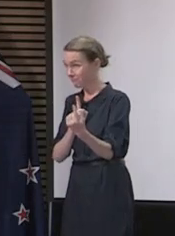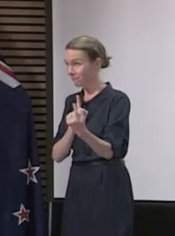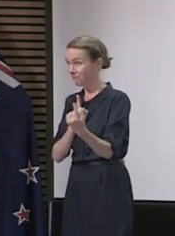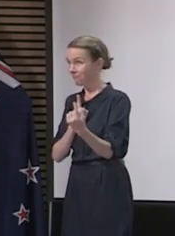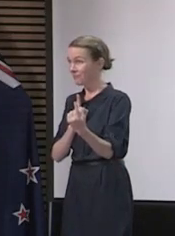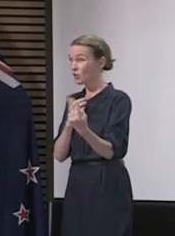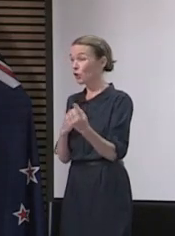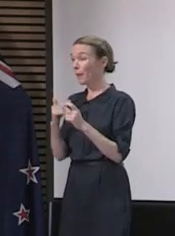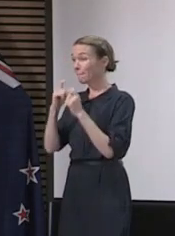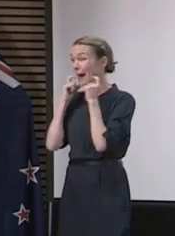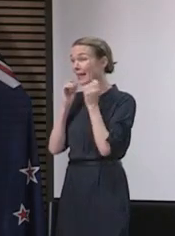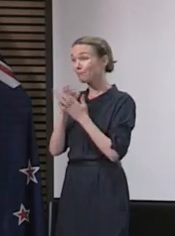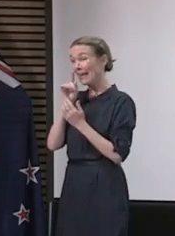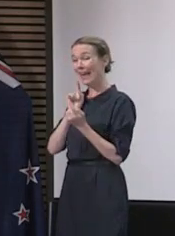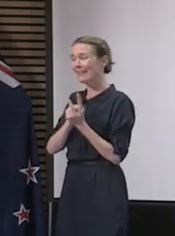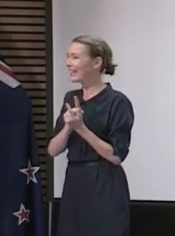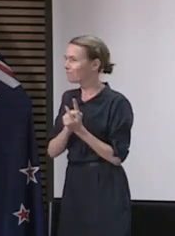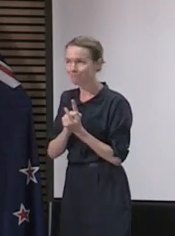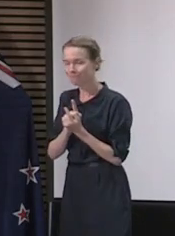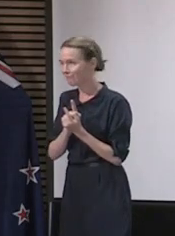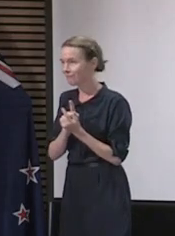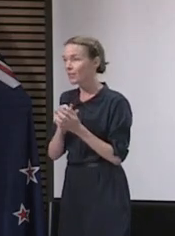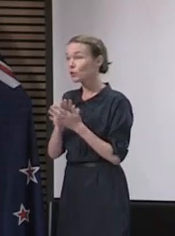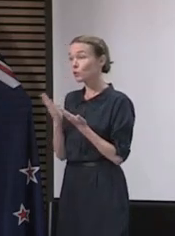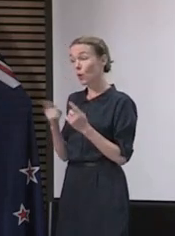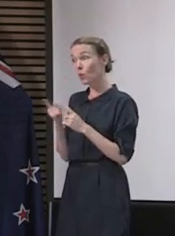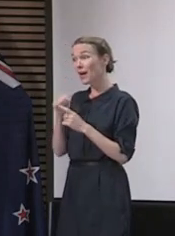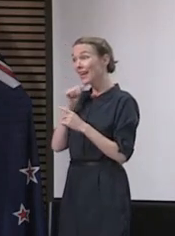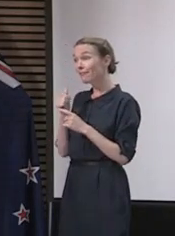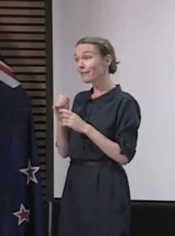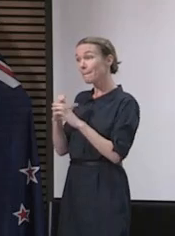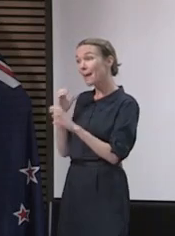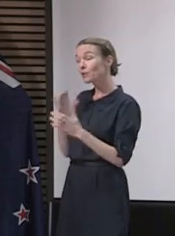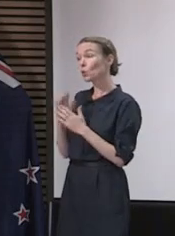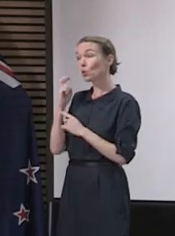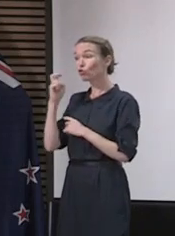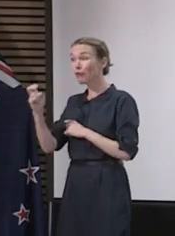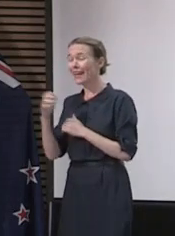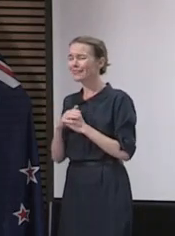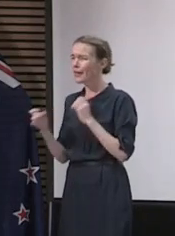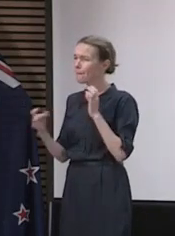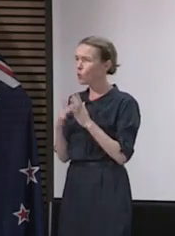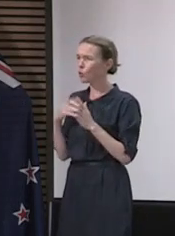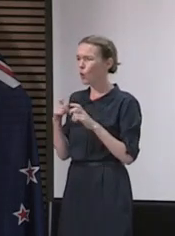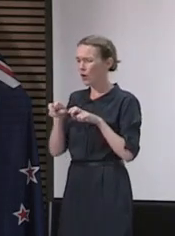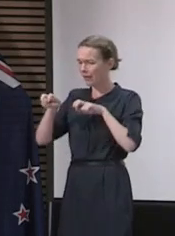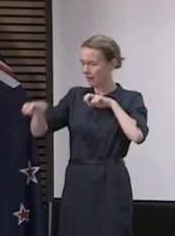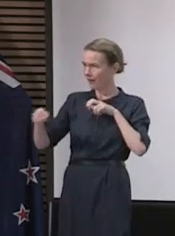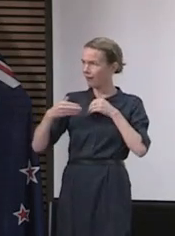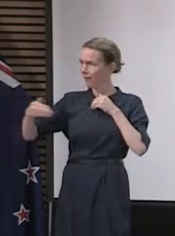substitute for social distancing. So, when it comes to public transport, we will still ask people to try and keep their distance, keep